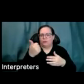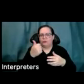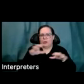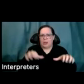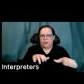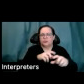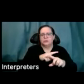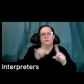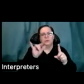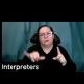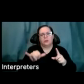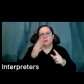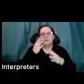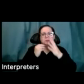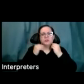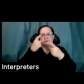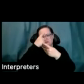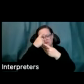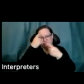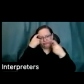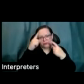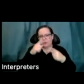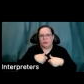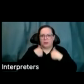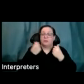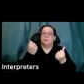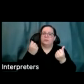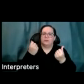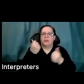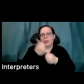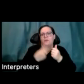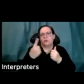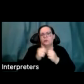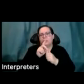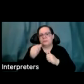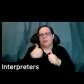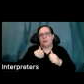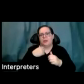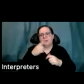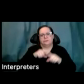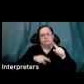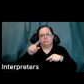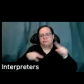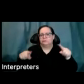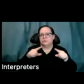discrimination of the same magnitude. But not every one of us possesses the intestinal fortitude, and has the support